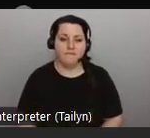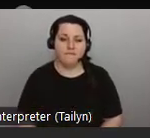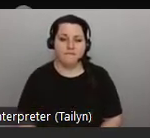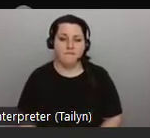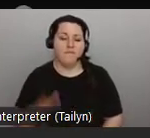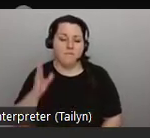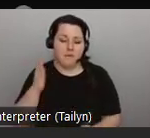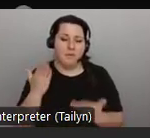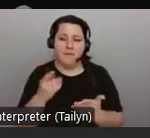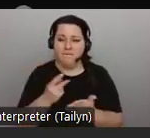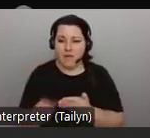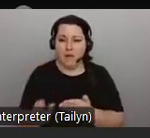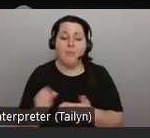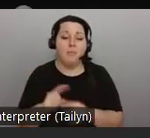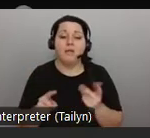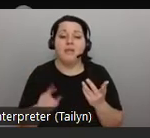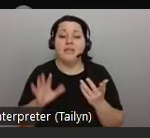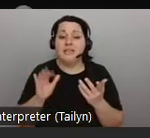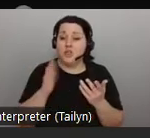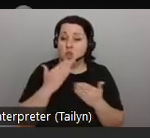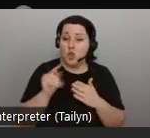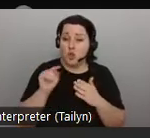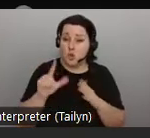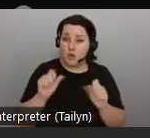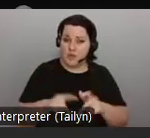it would tell you, it also tells you if the table doesn't, so just keep that in mind